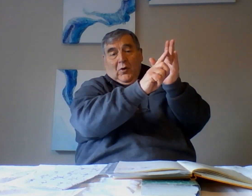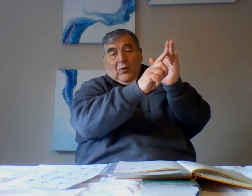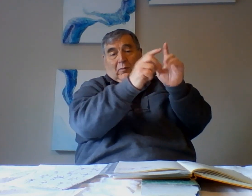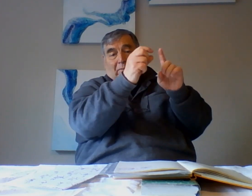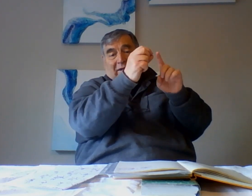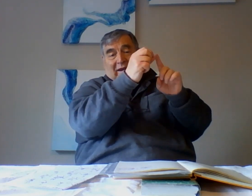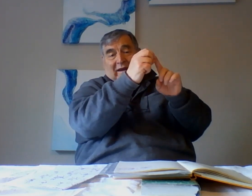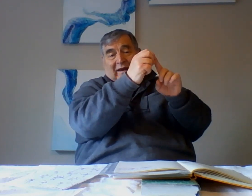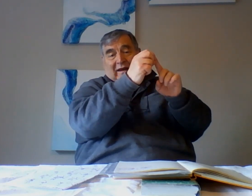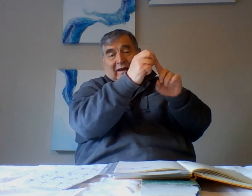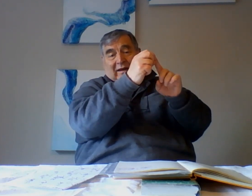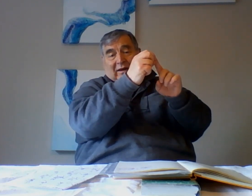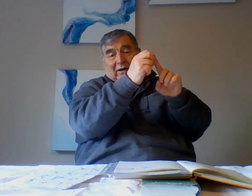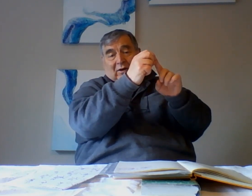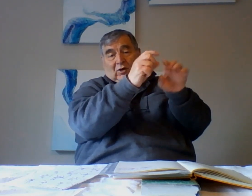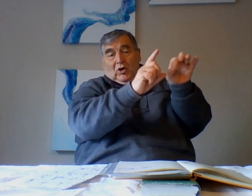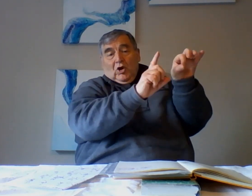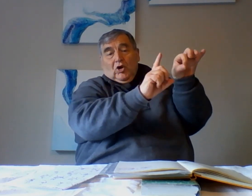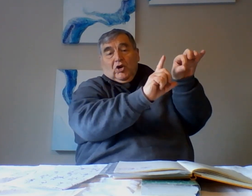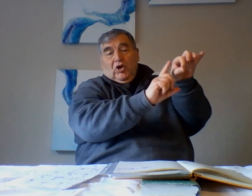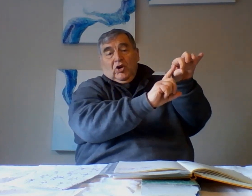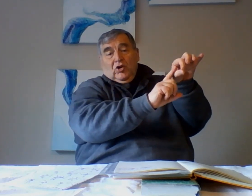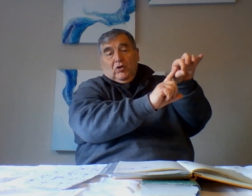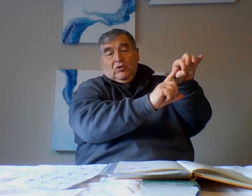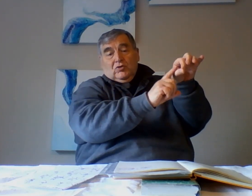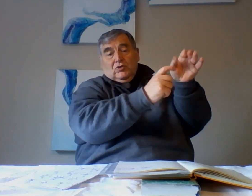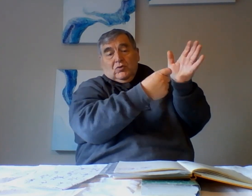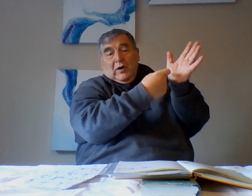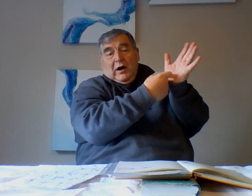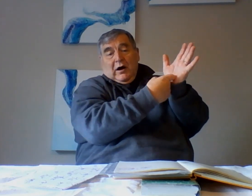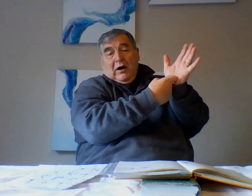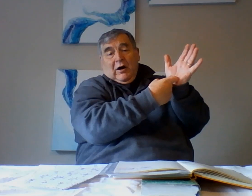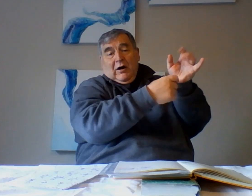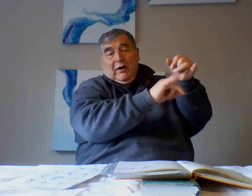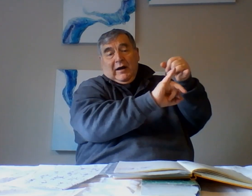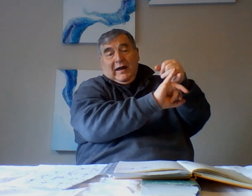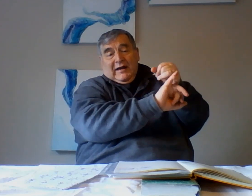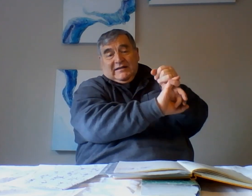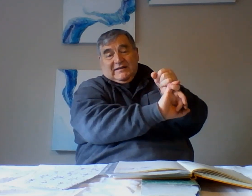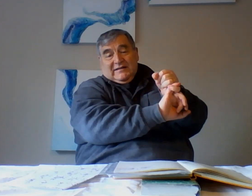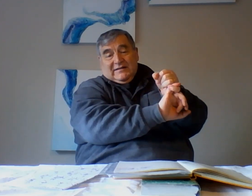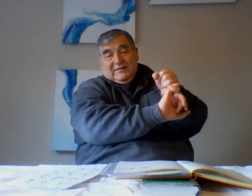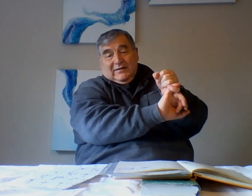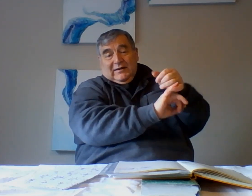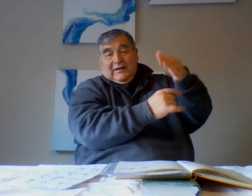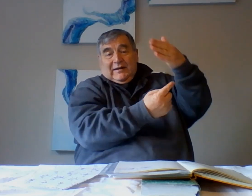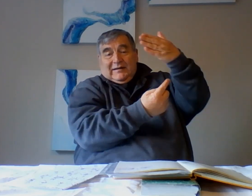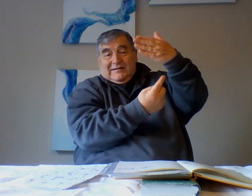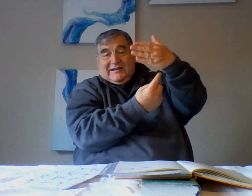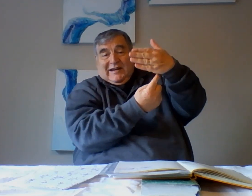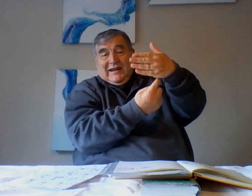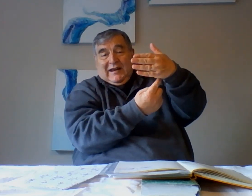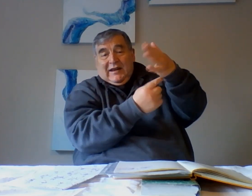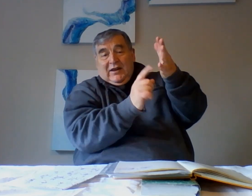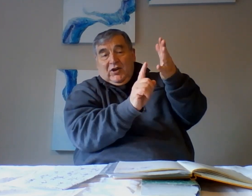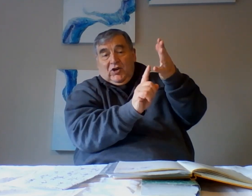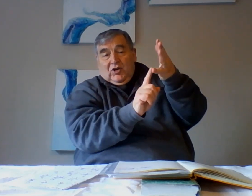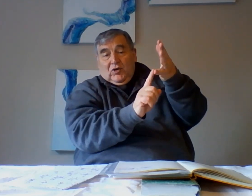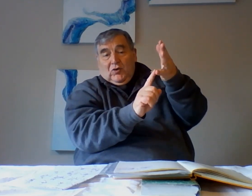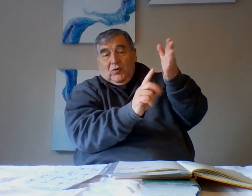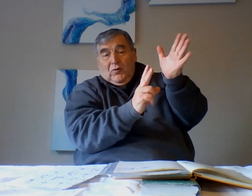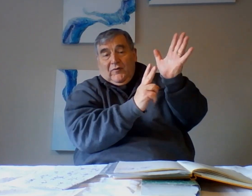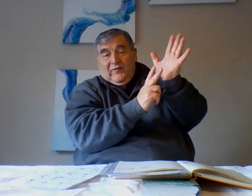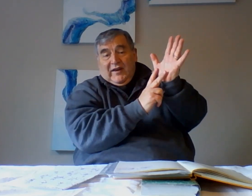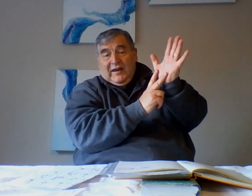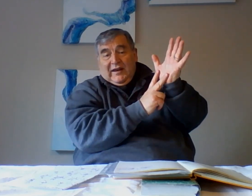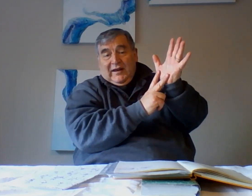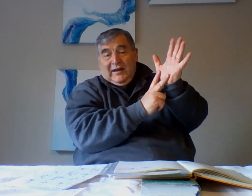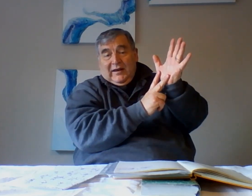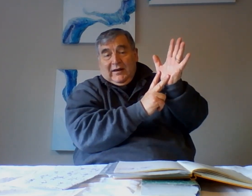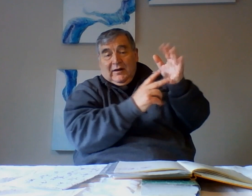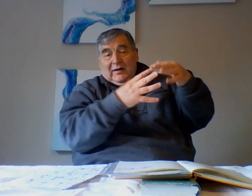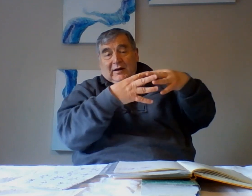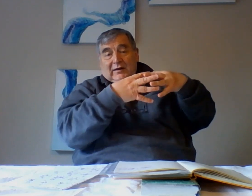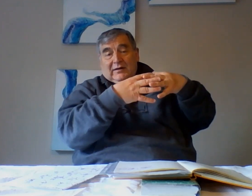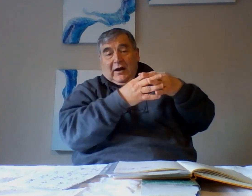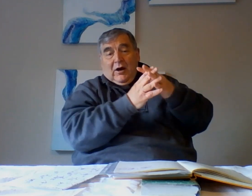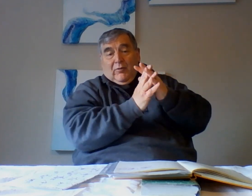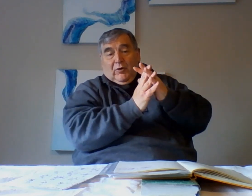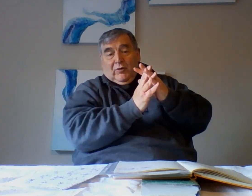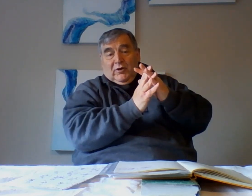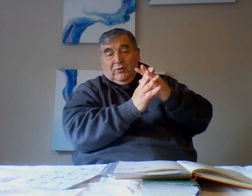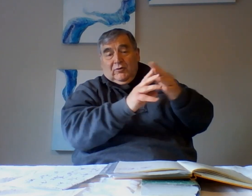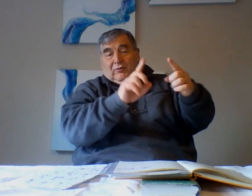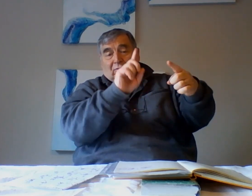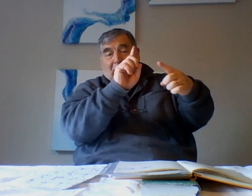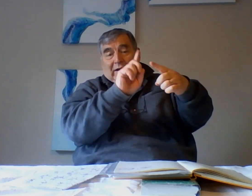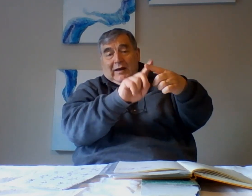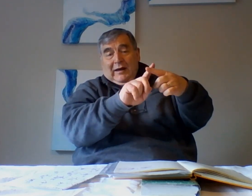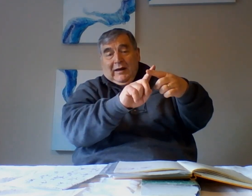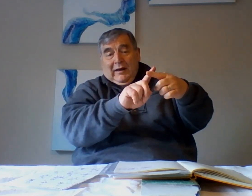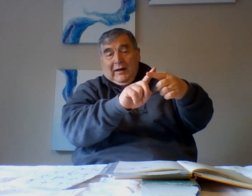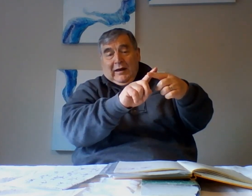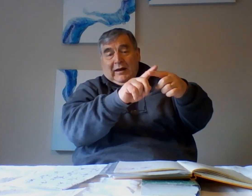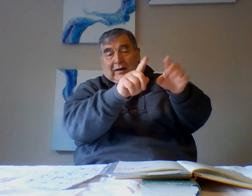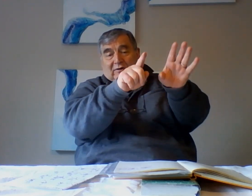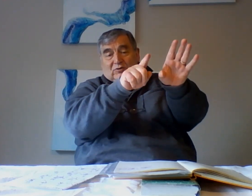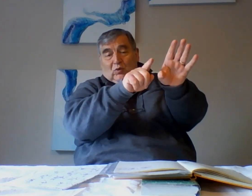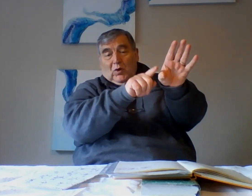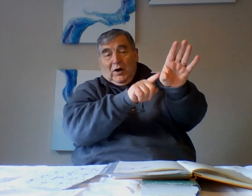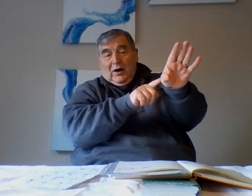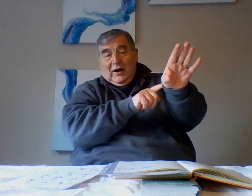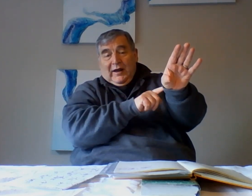O, P Q, R, S, T, U, V, W, X, Y, and Z.